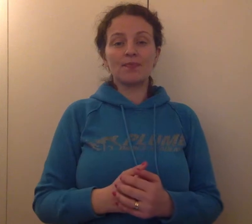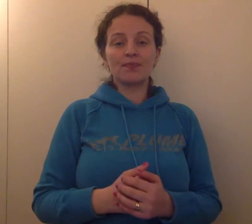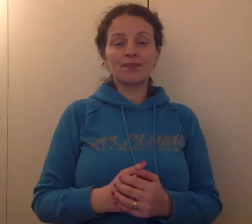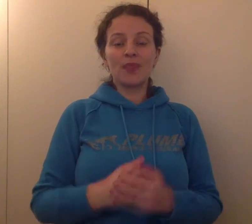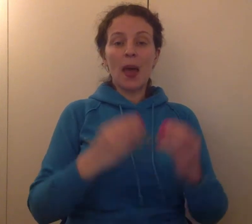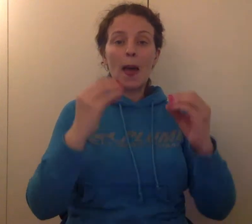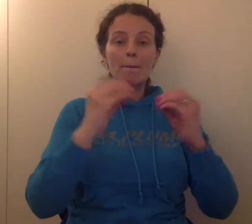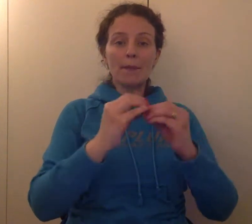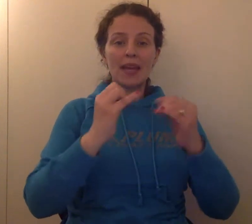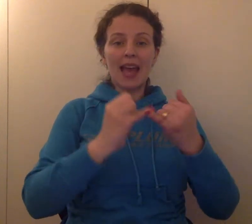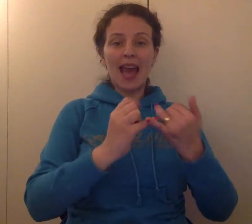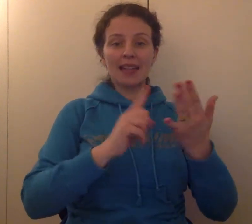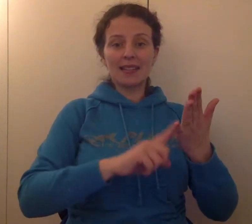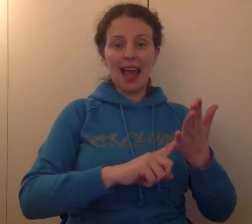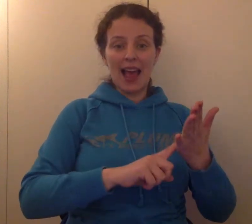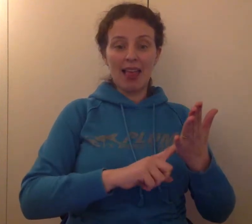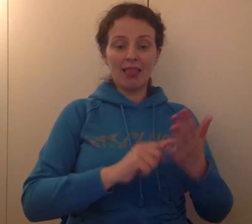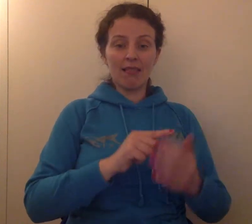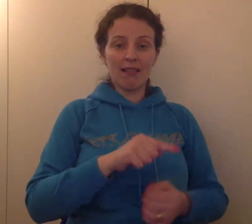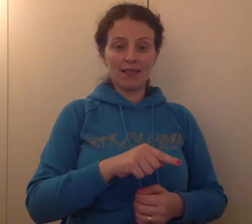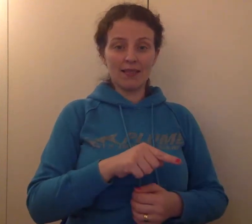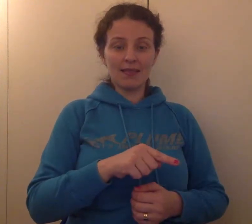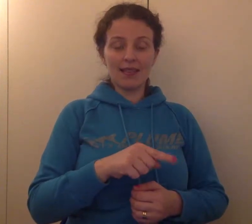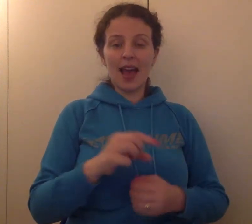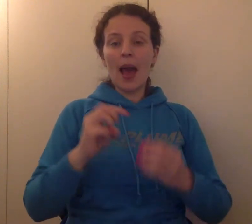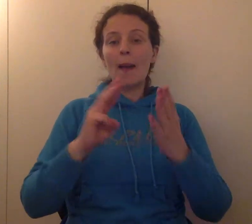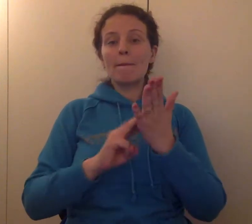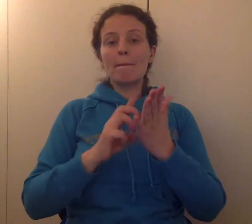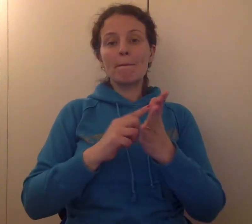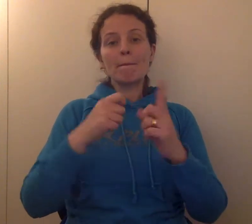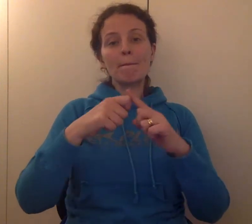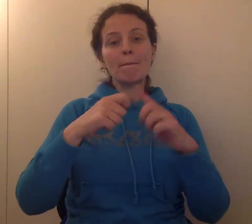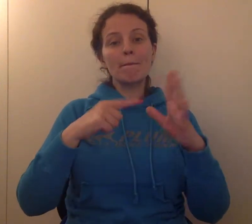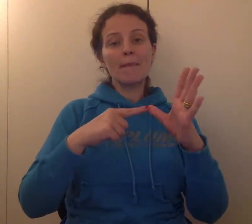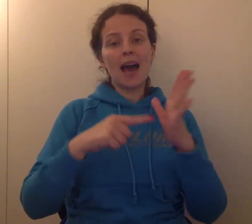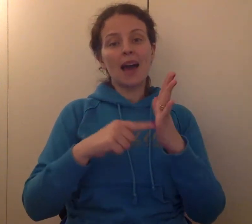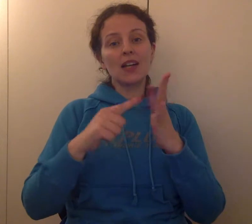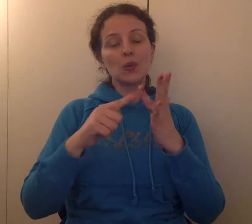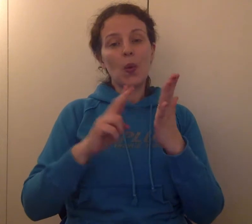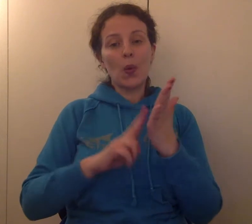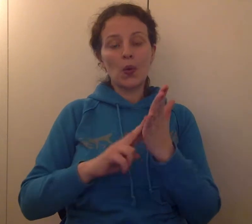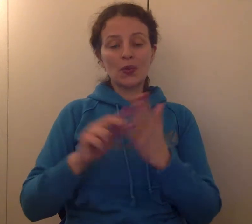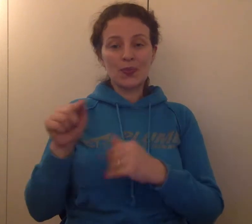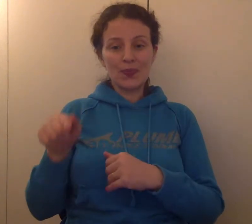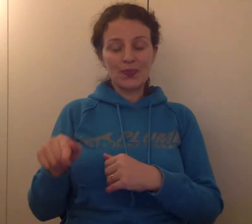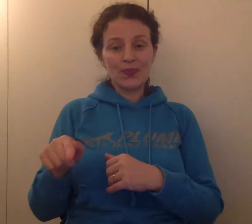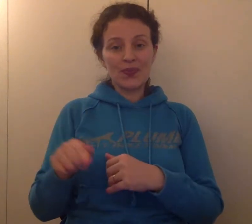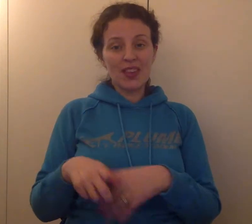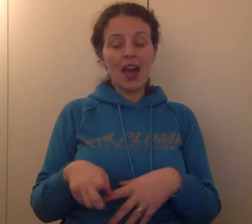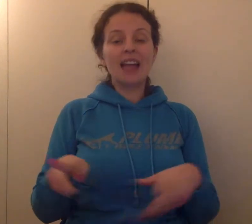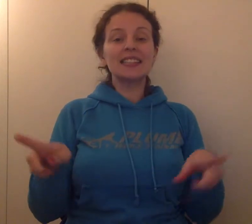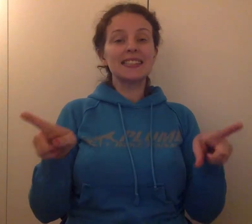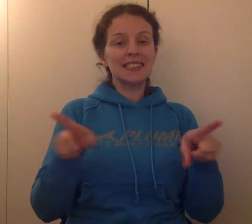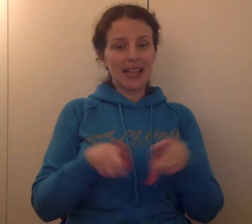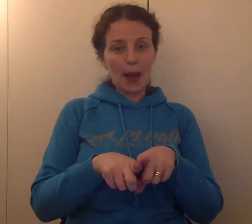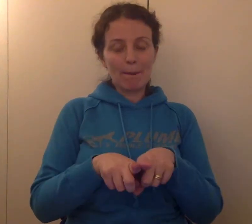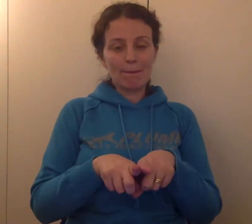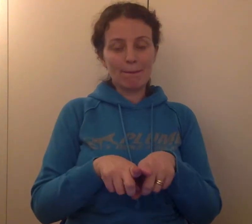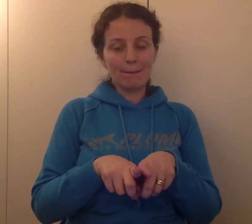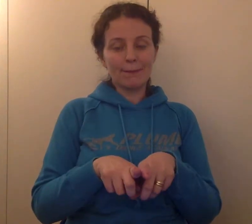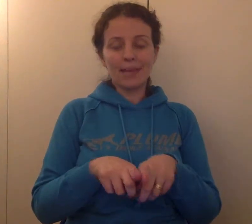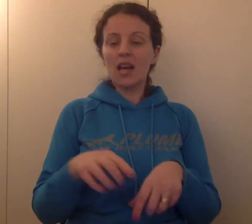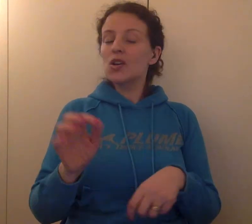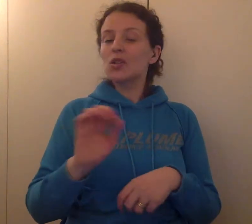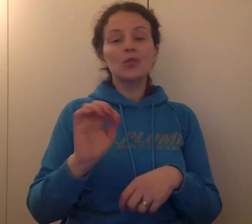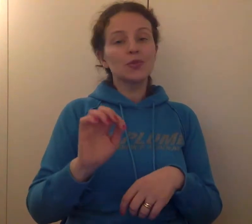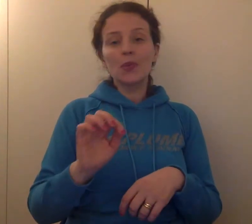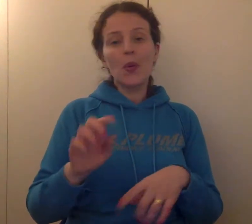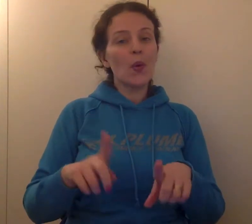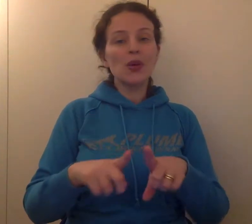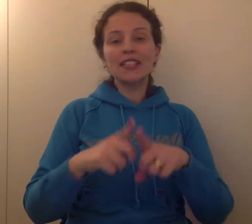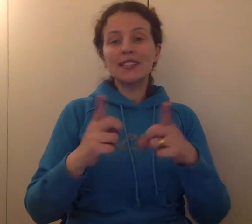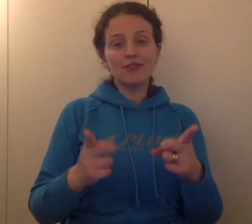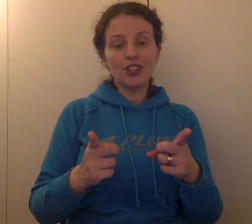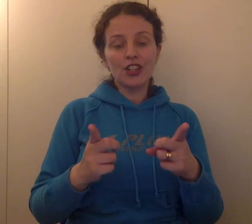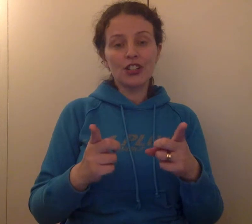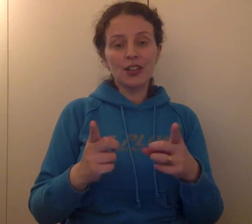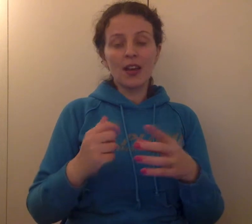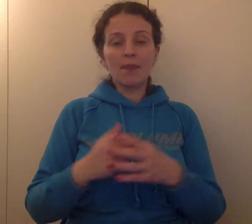BSL and Makaton are the same, no they are different.